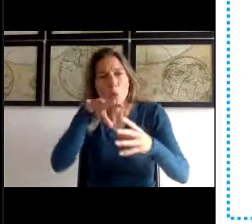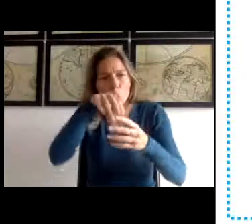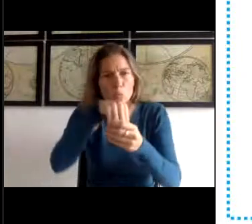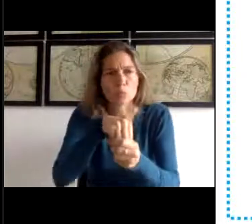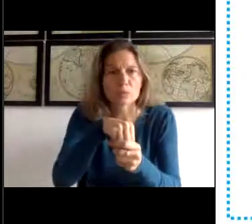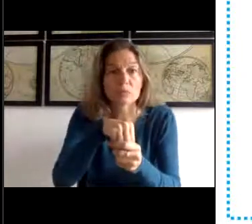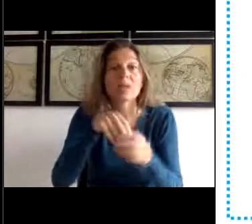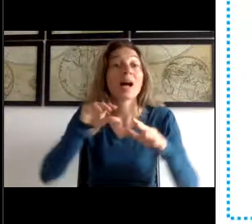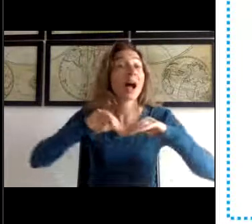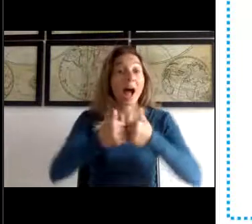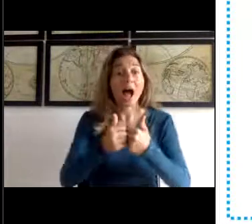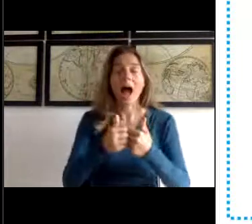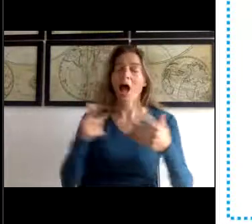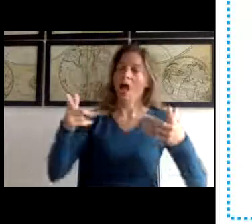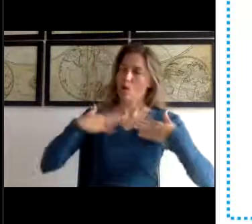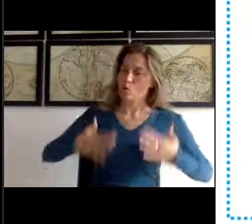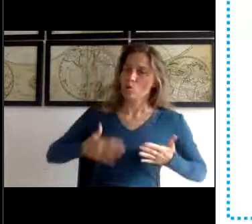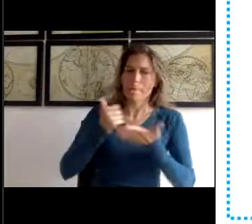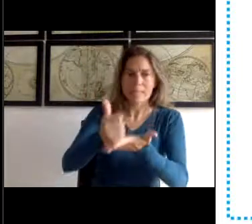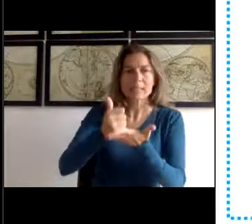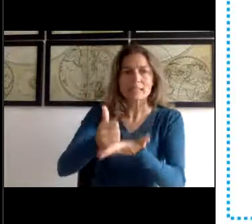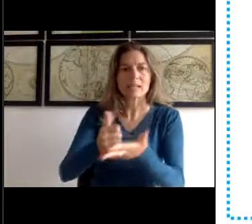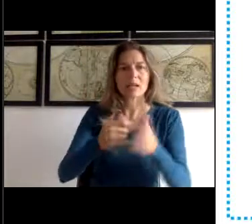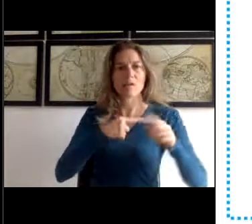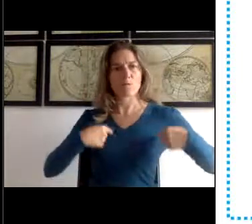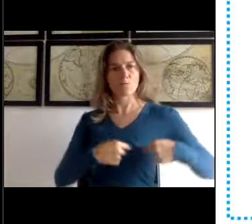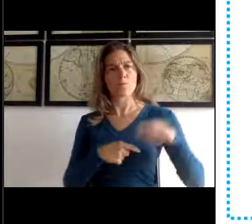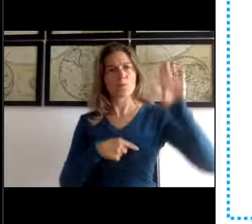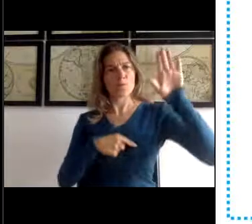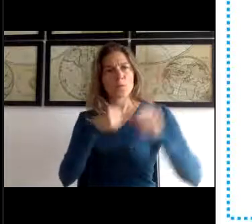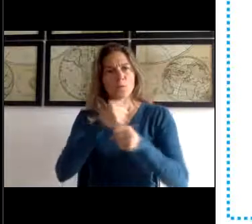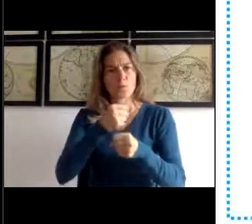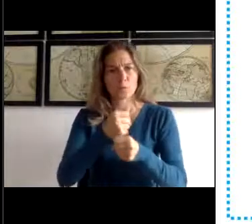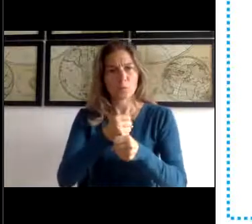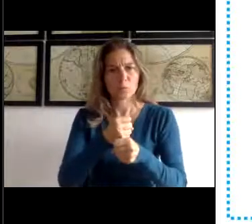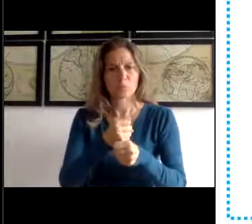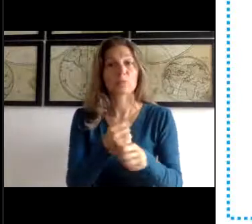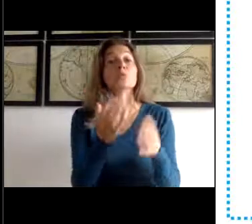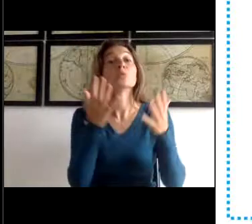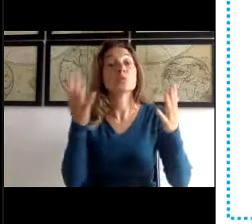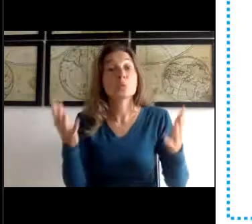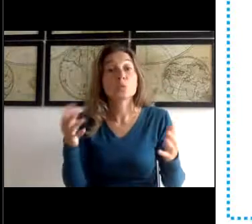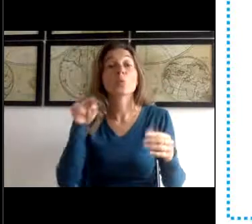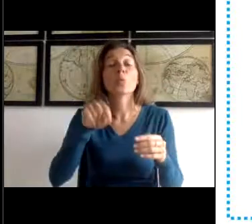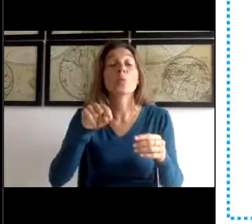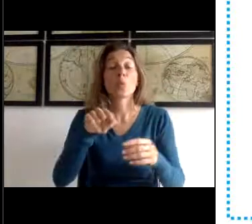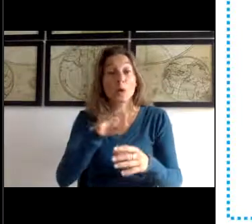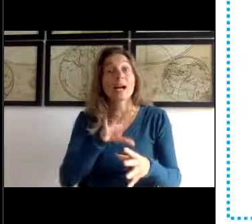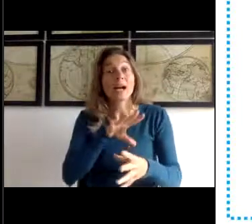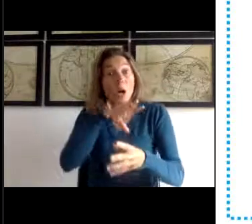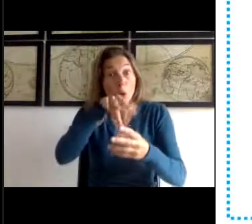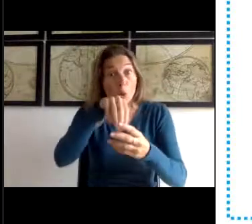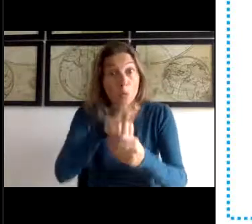The focus of the webinar is to present and discuss the topic of inclusive volunteering under challenges such us COVID-19.